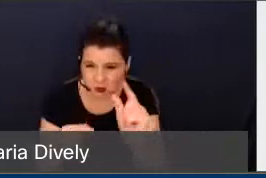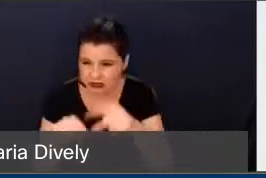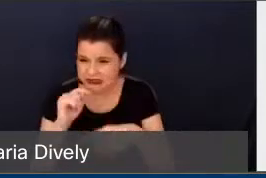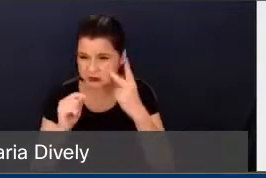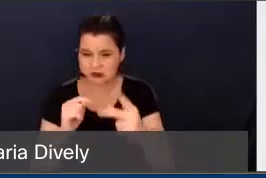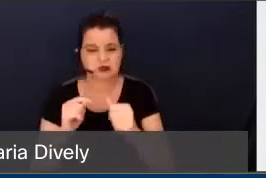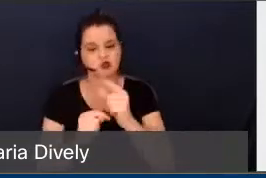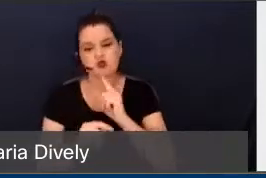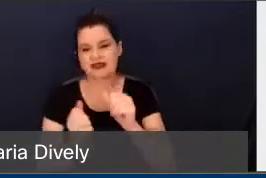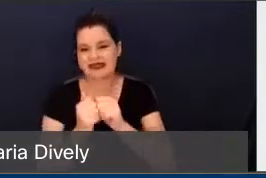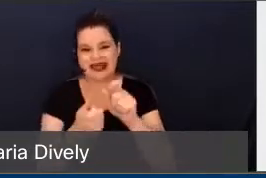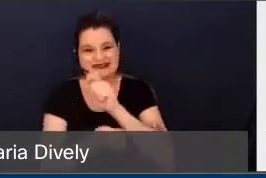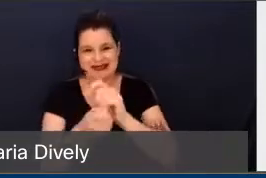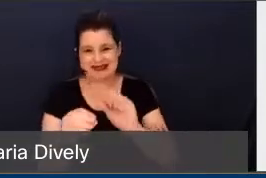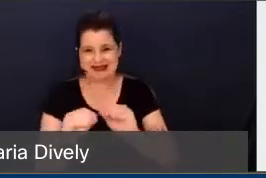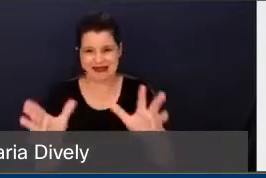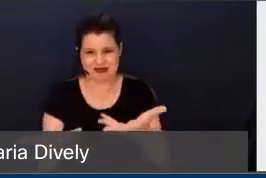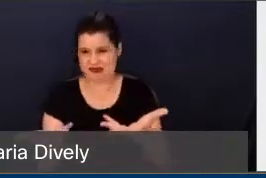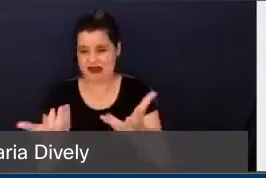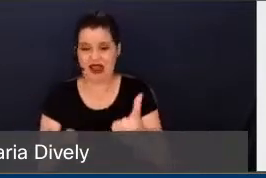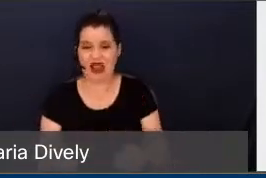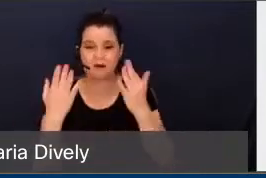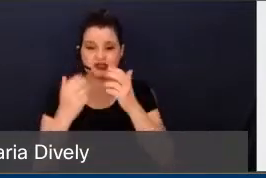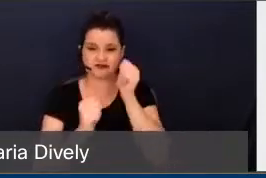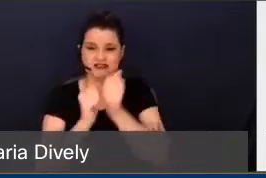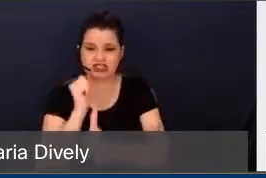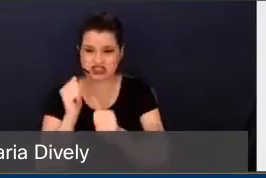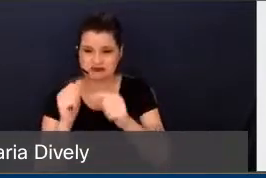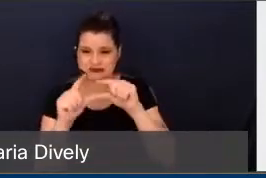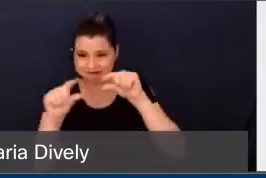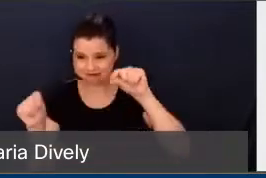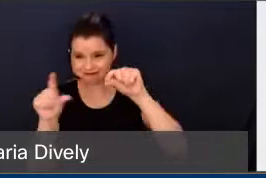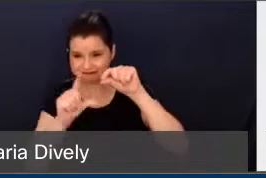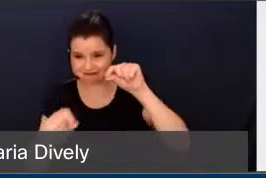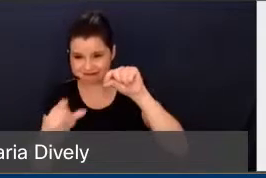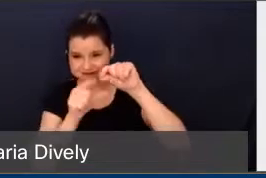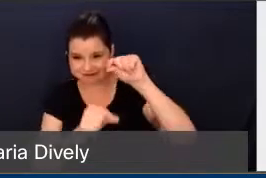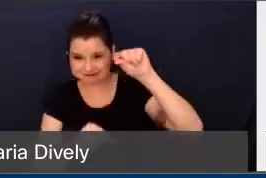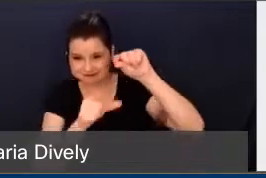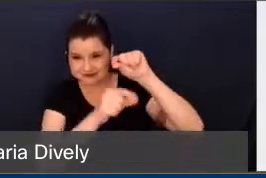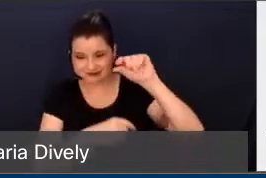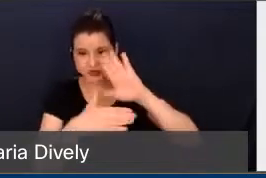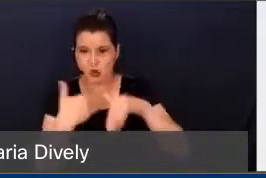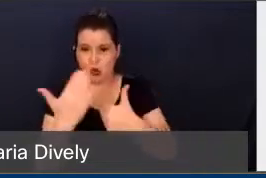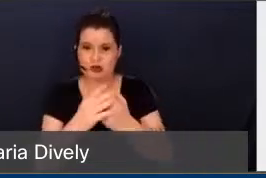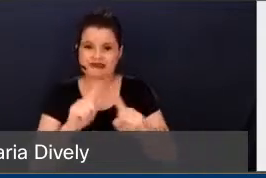really exactly clear how much of each, um, slice of the pie, um, are all of the different fonts.